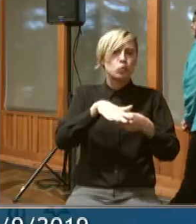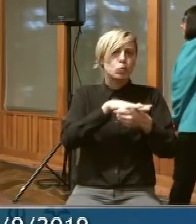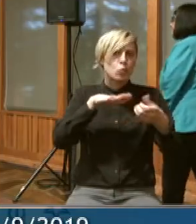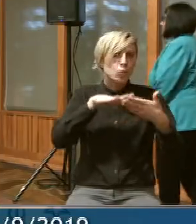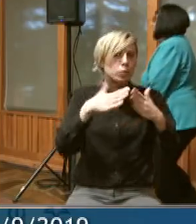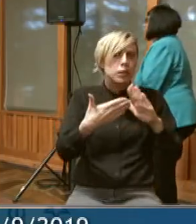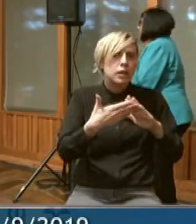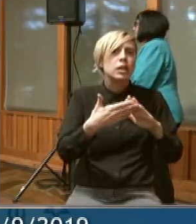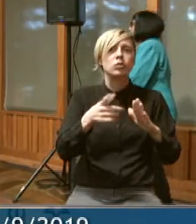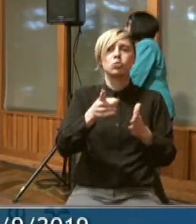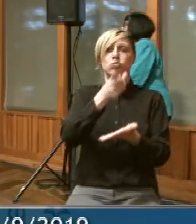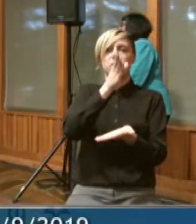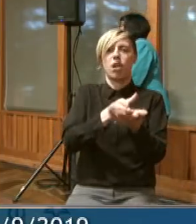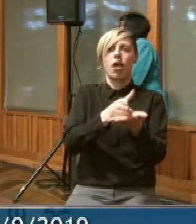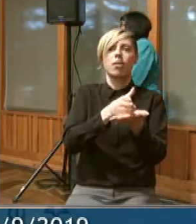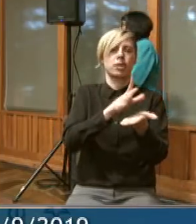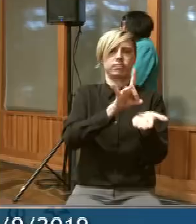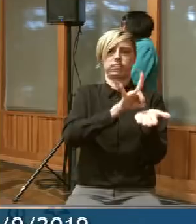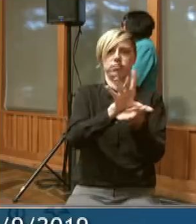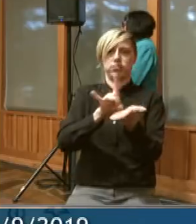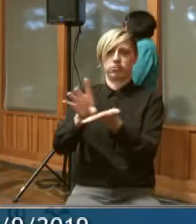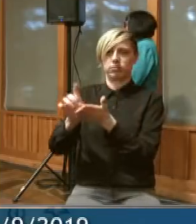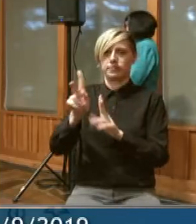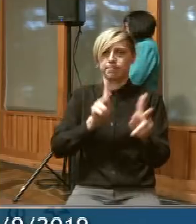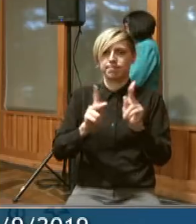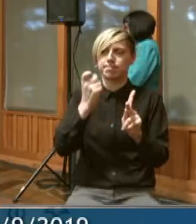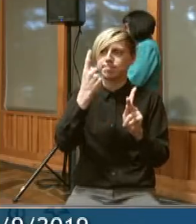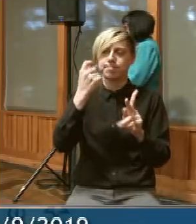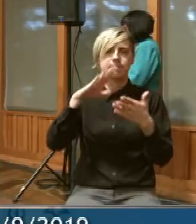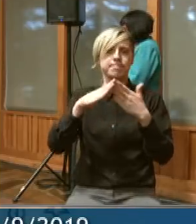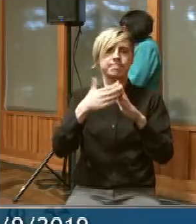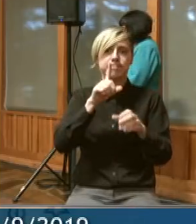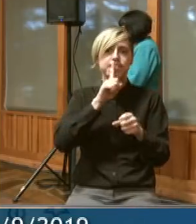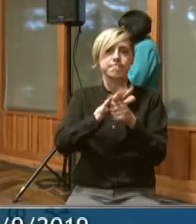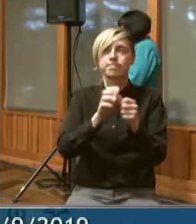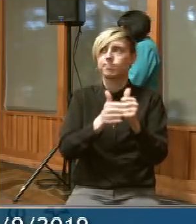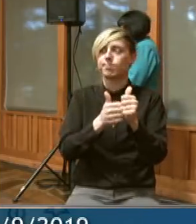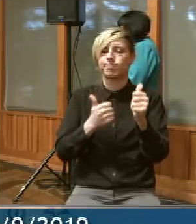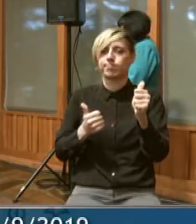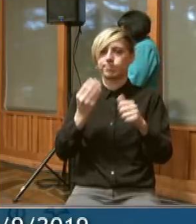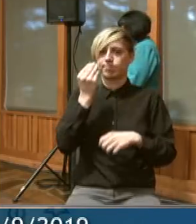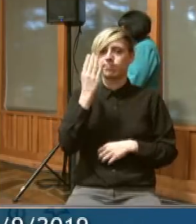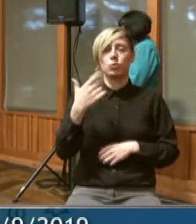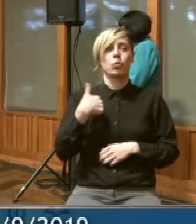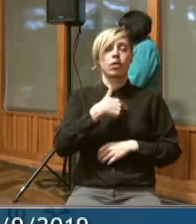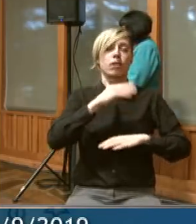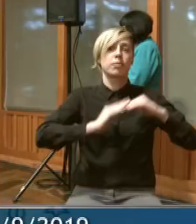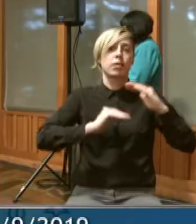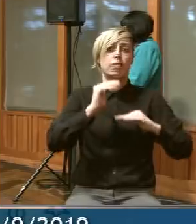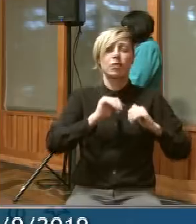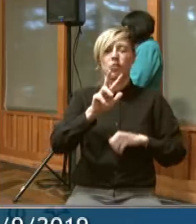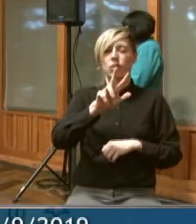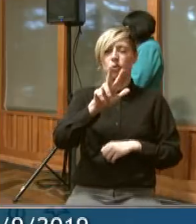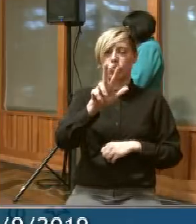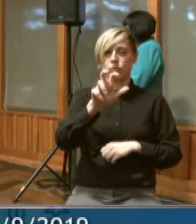AND PUBLIC AGENCIES MADE A SERIES OF COMMITMENT TO STRENGTHEN LOCAL COMMUNITIES